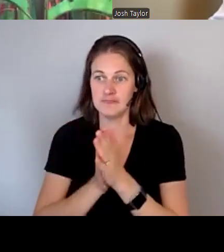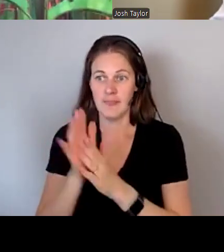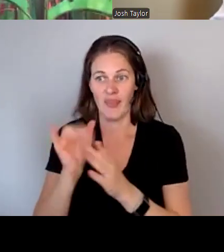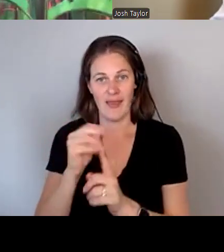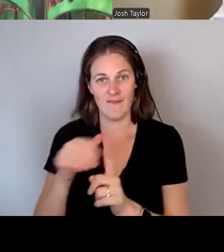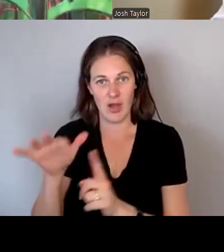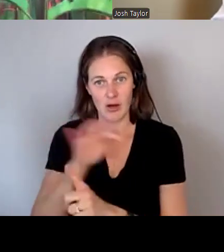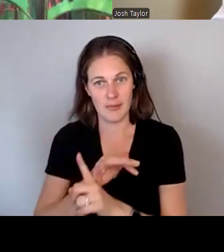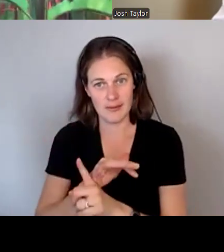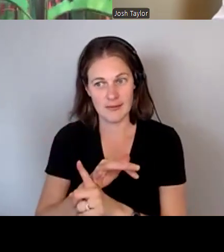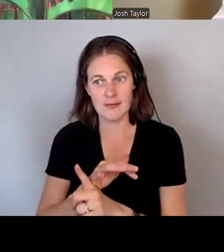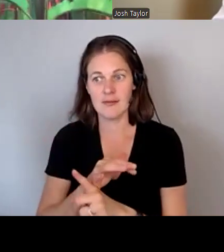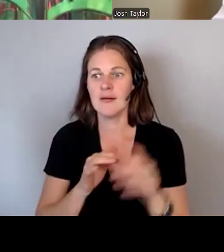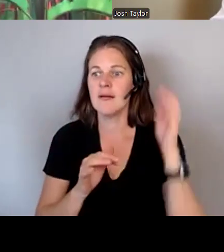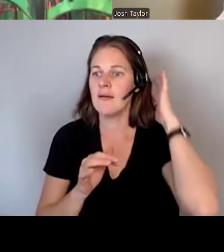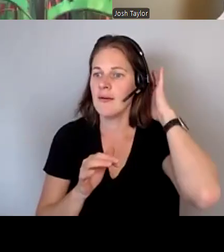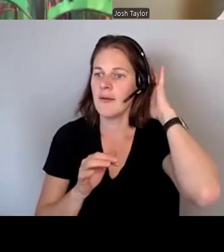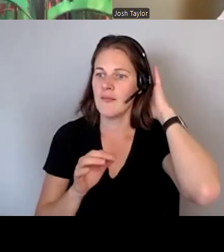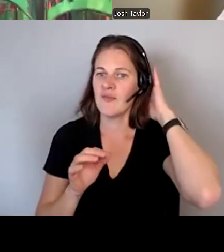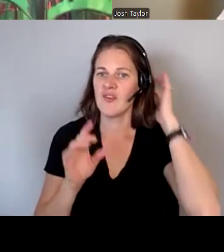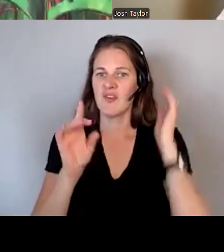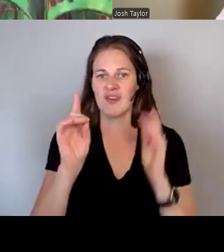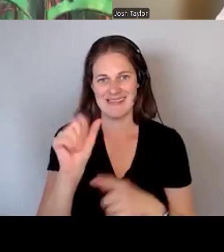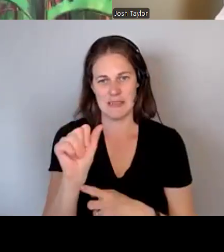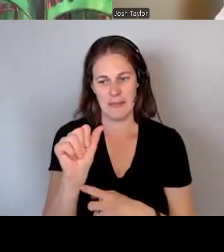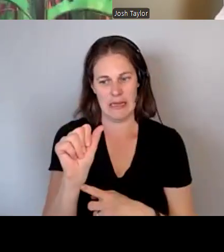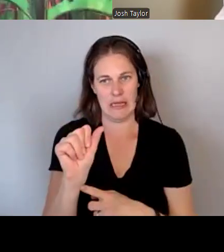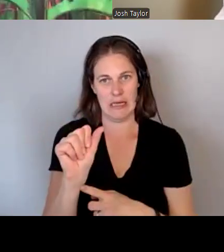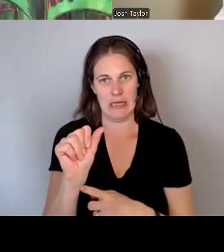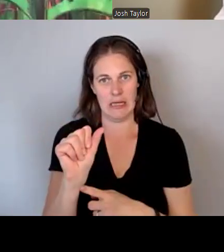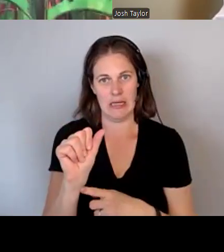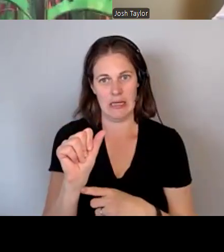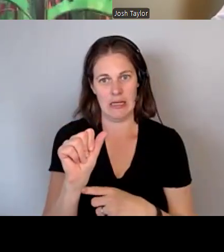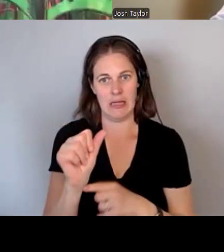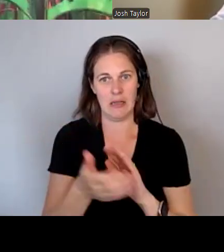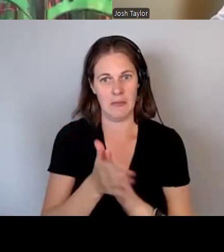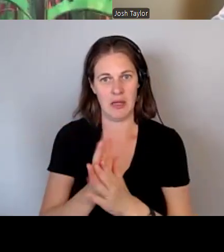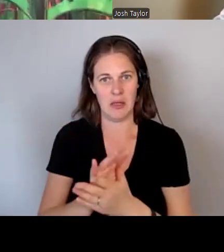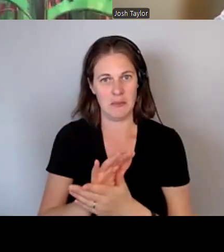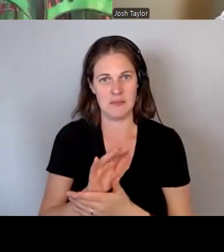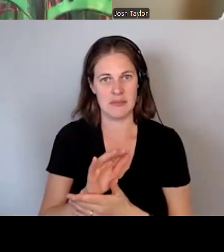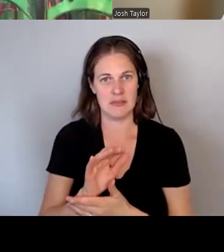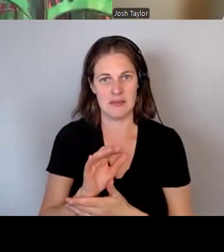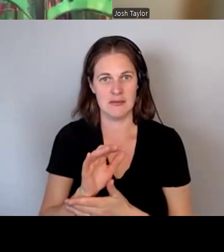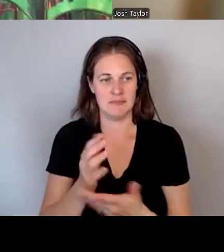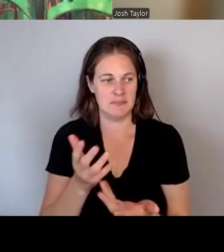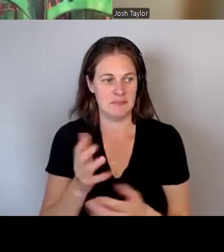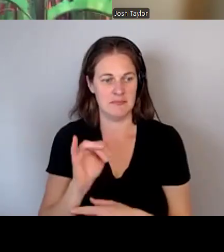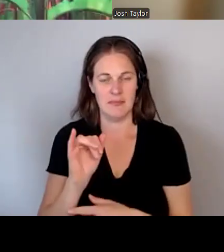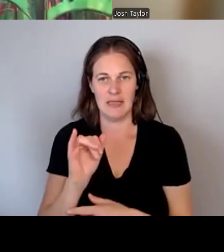that the disabilities really is an idiosyncrasy. And so, yeah.